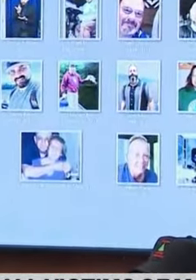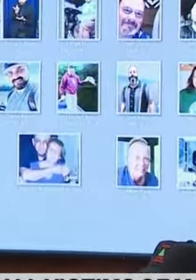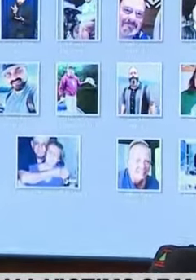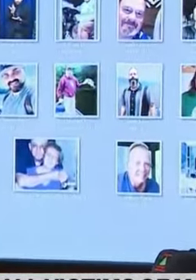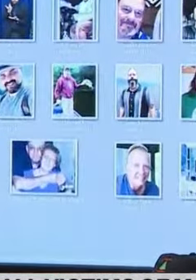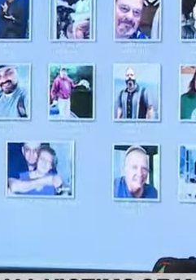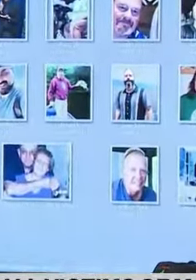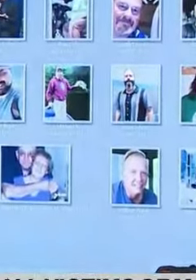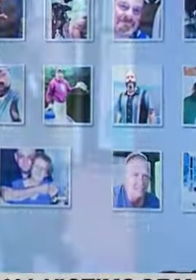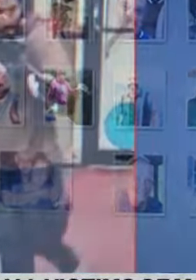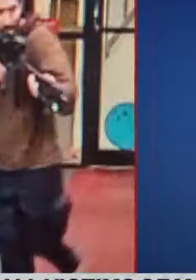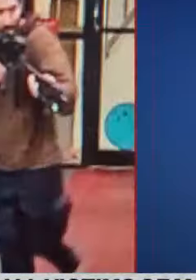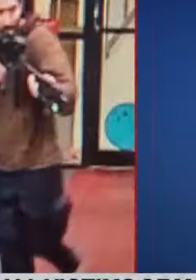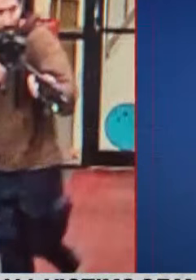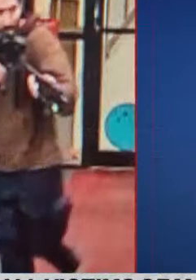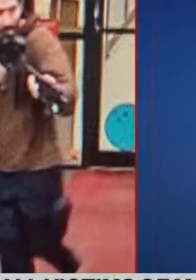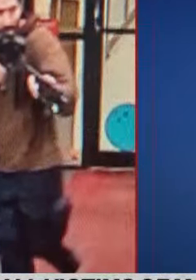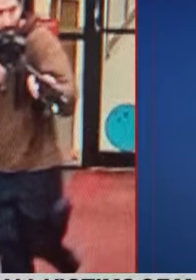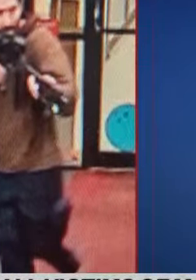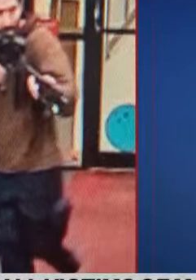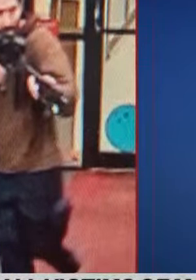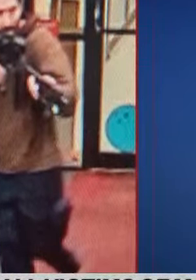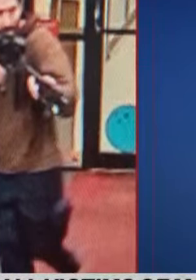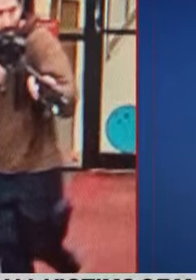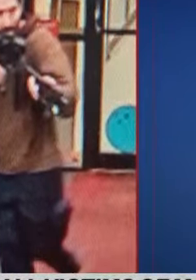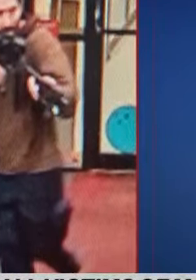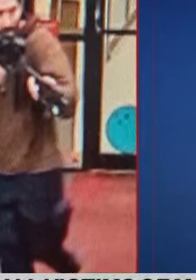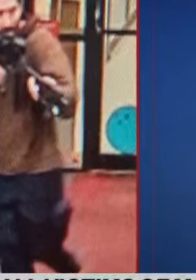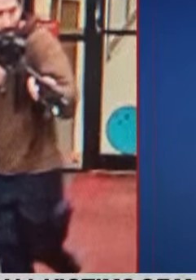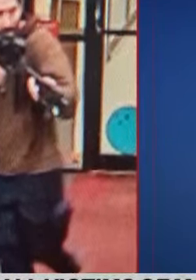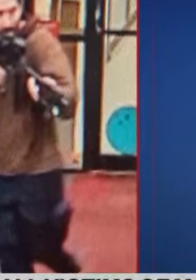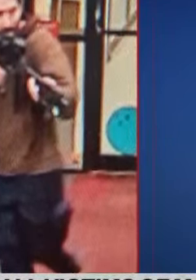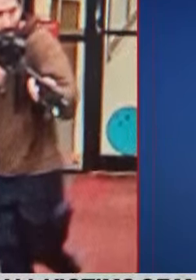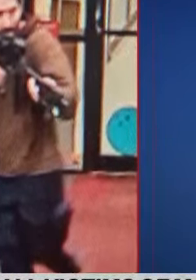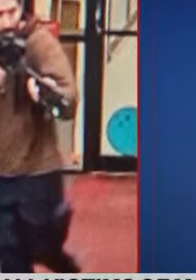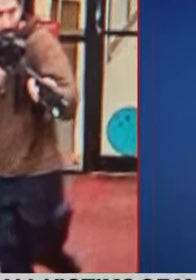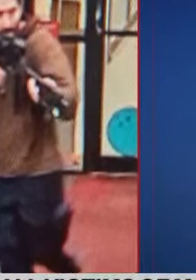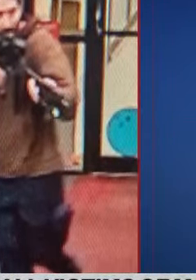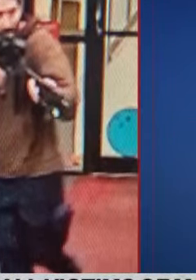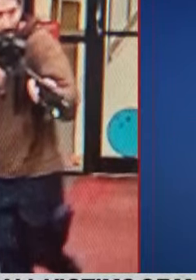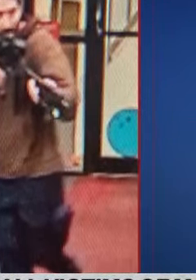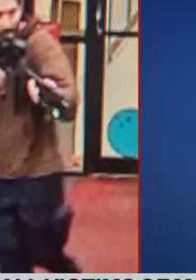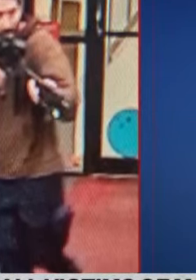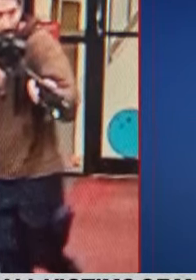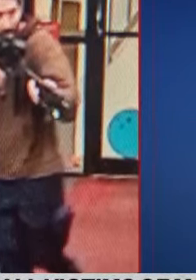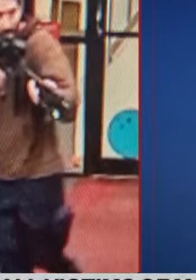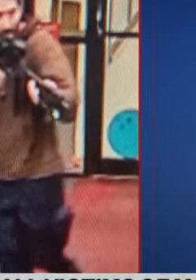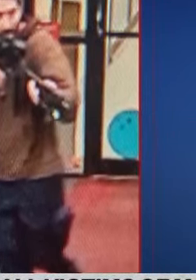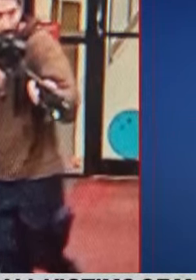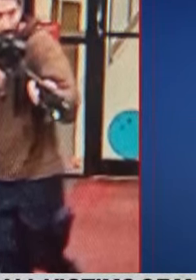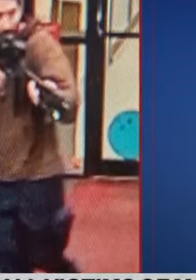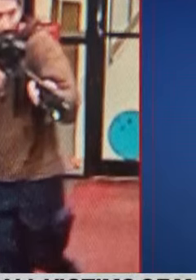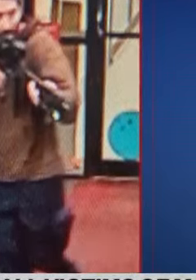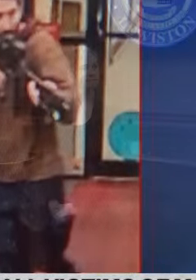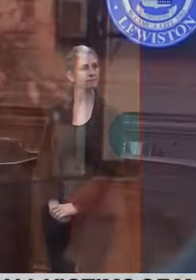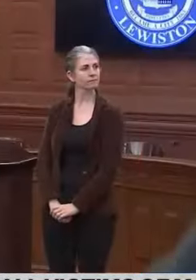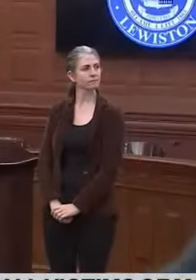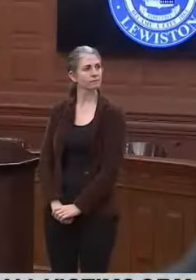CONFERENCE JUST MOMENTS AGO WHERE THEY IDENTIFIED ALL 18 VICTIMS GUNNED DOWN BY ACCUSED KILLER ROBERT CARD.